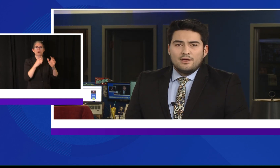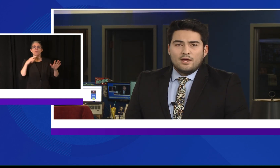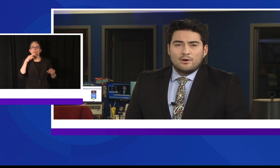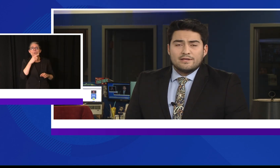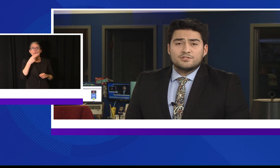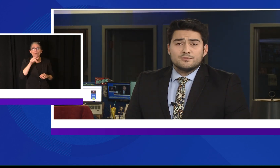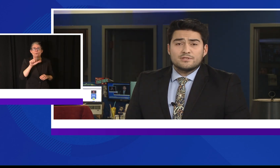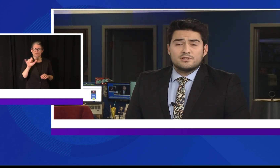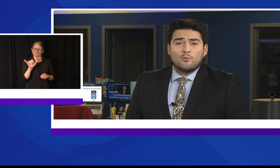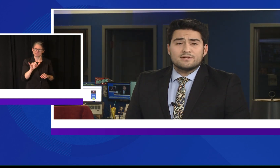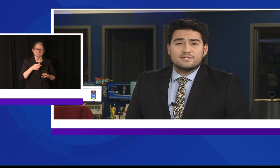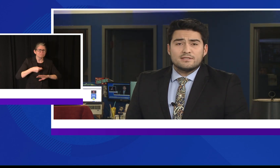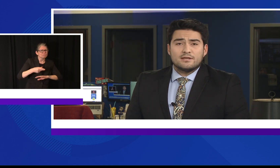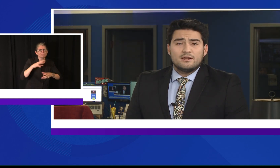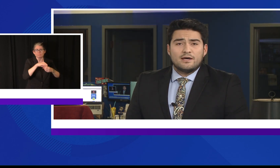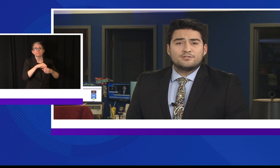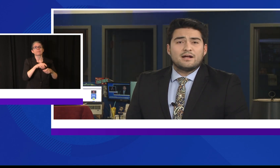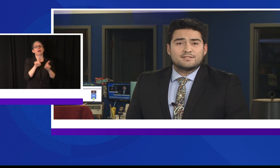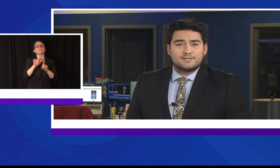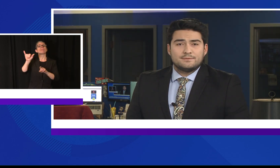and what issues she wants to see addressed